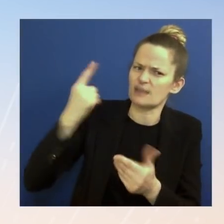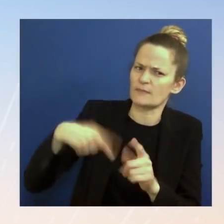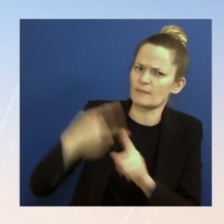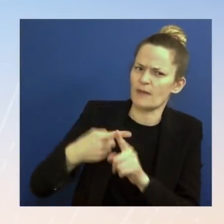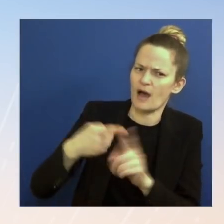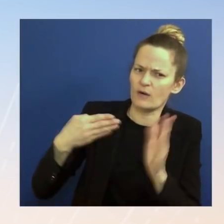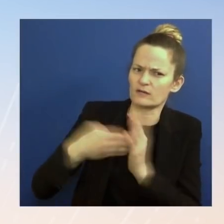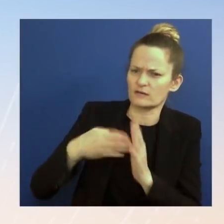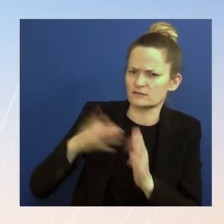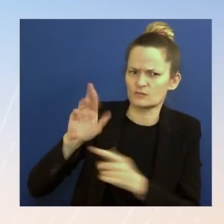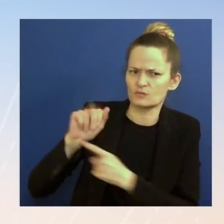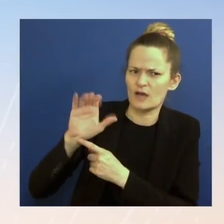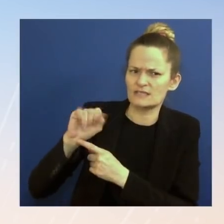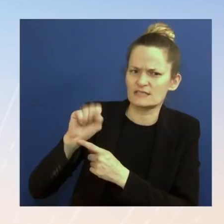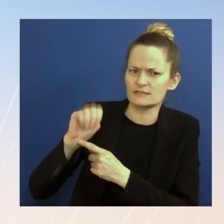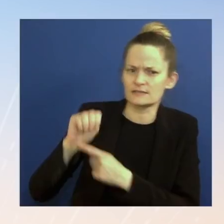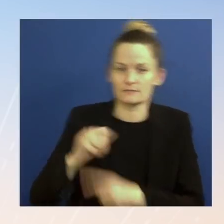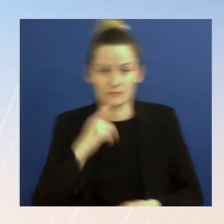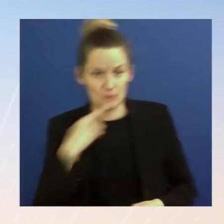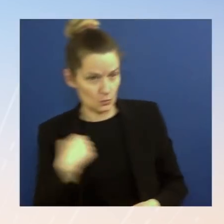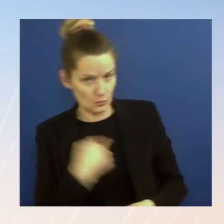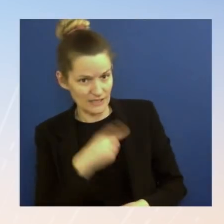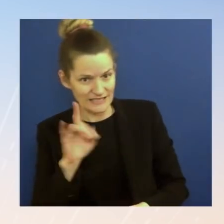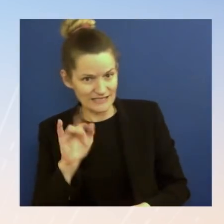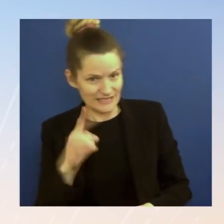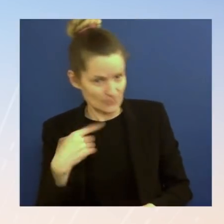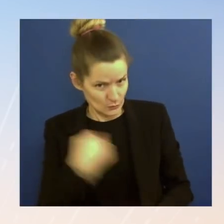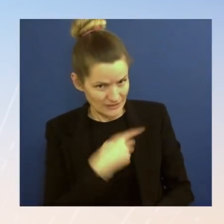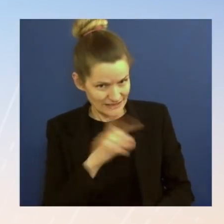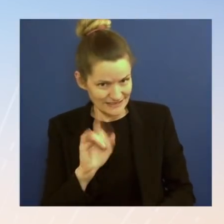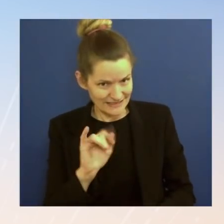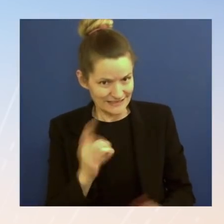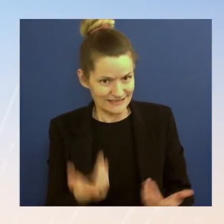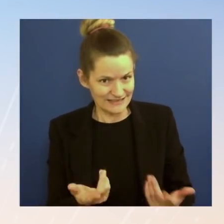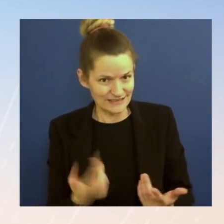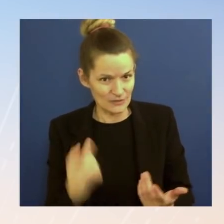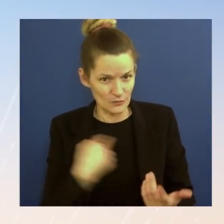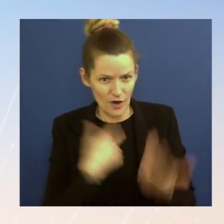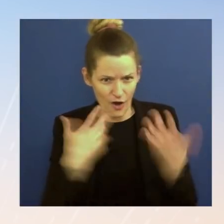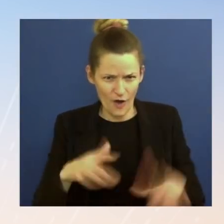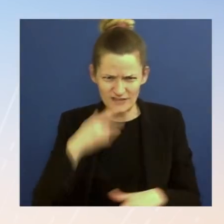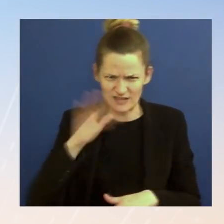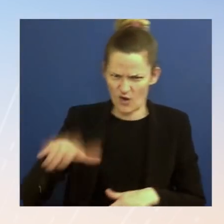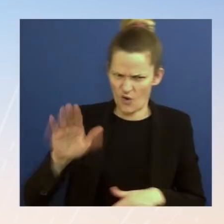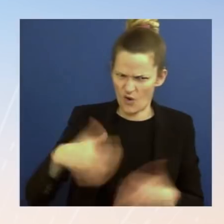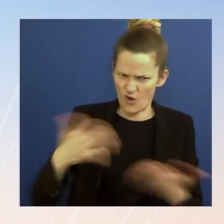about any reports of discrimination or -- at the border. The Press: And then finally, if I may: